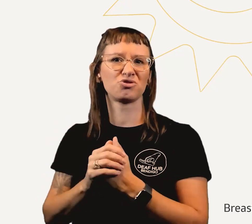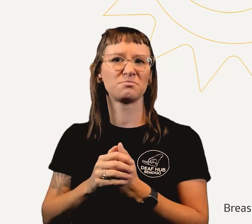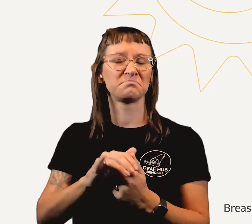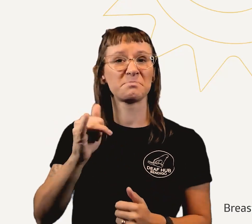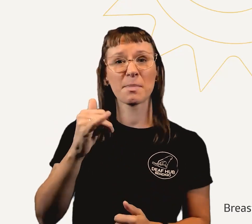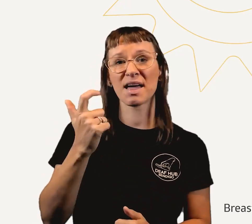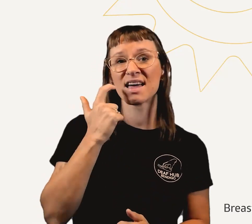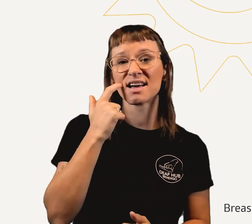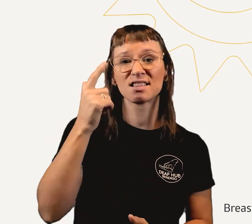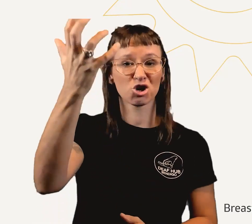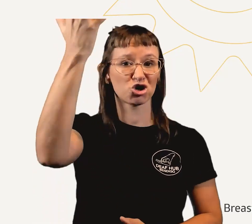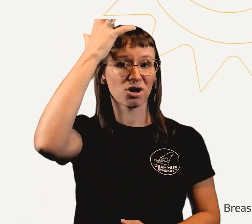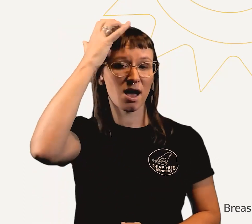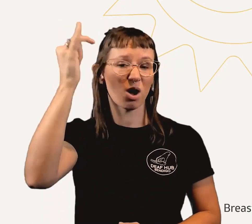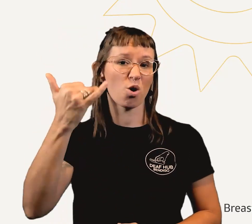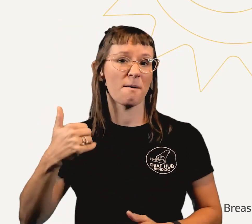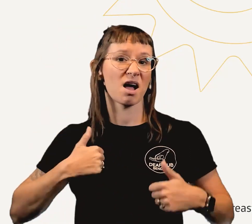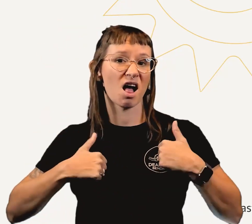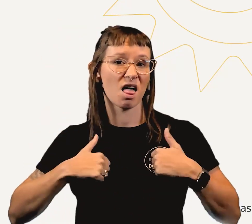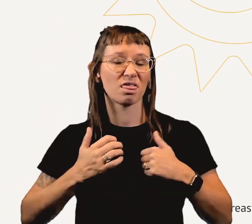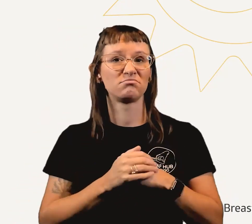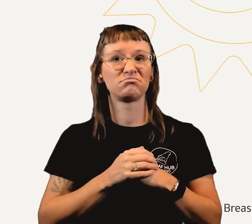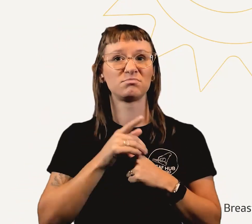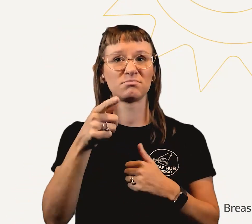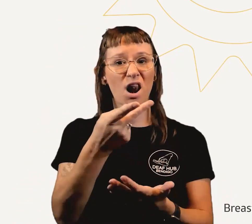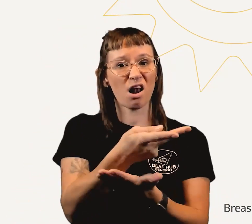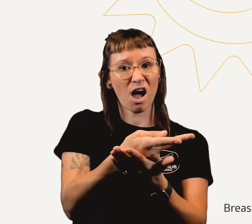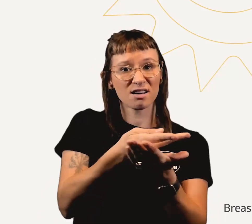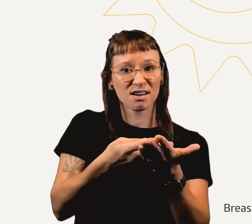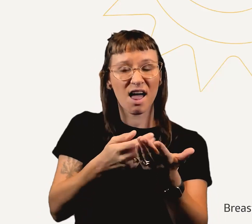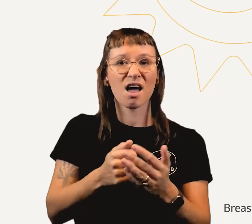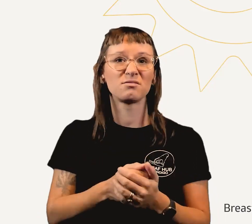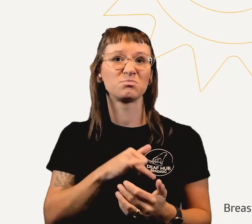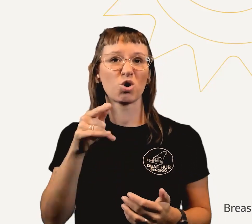You might find this easiest in the shower or bath lying down or getting dressed.